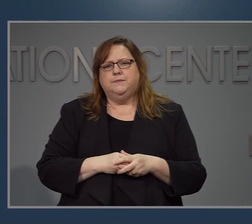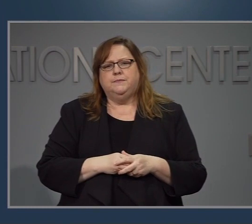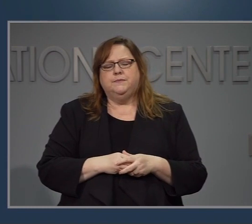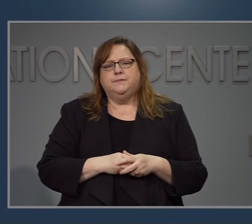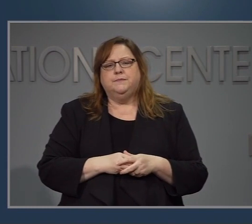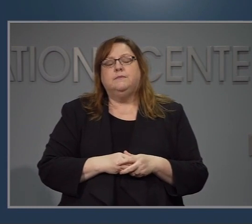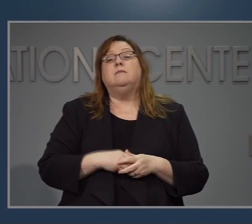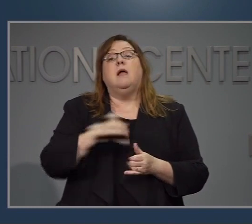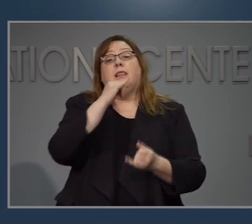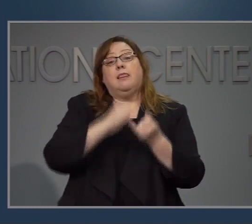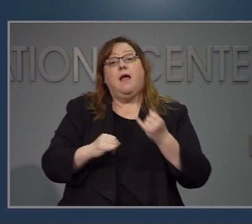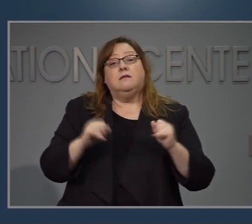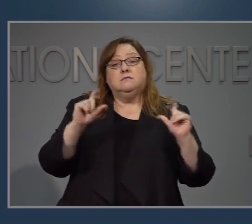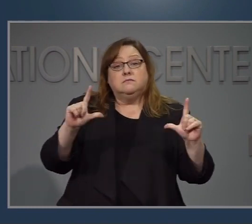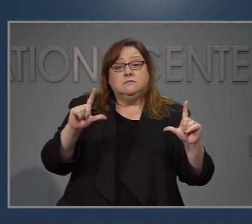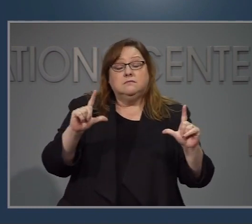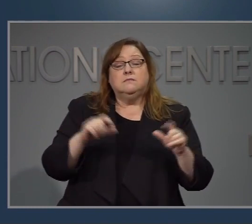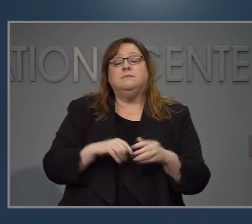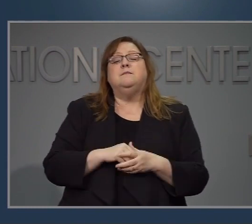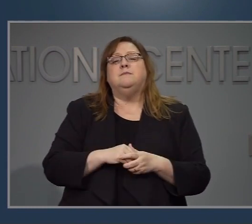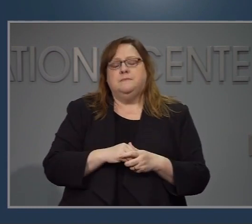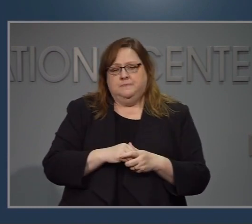DAYS. WANT TO CONTINUE TO MONITOR THIS TREND CLOSELY BUT